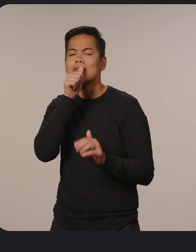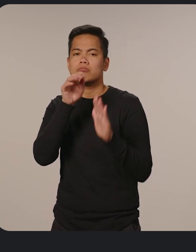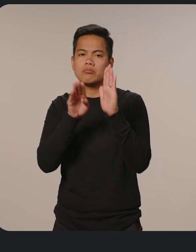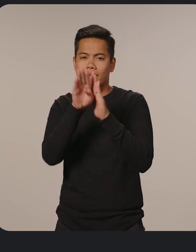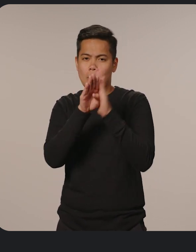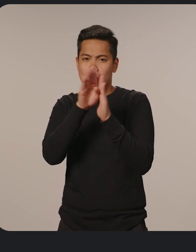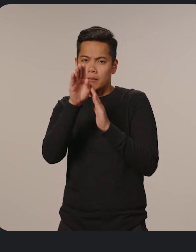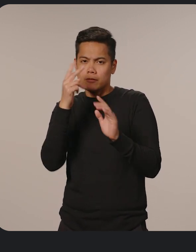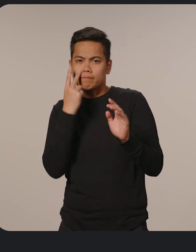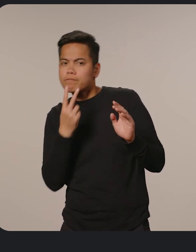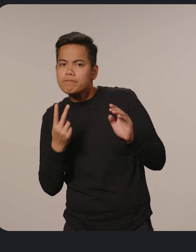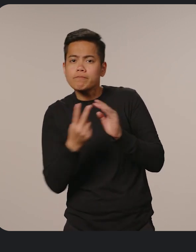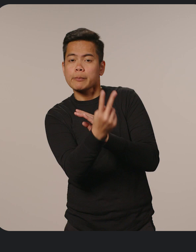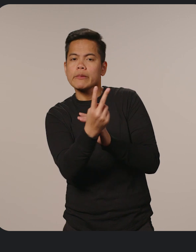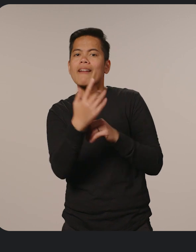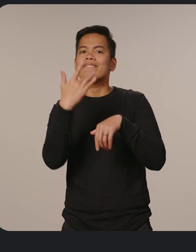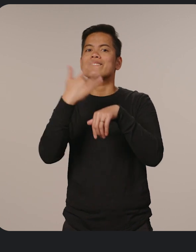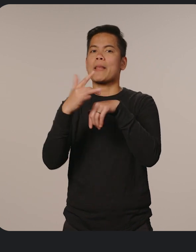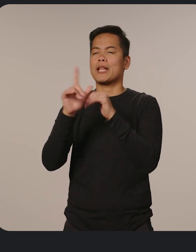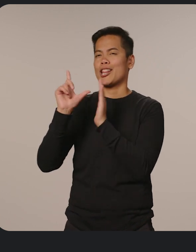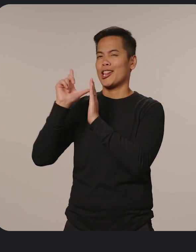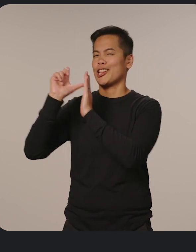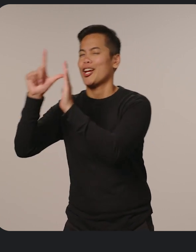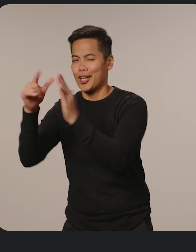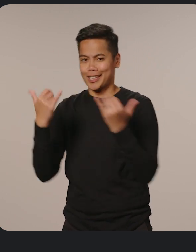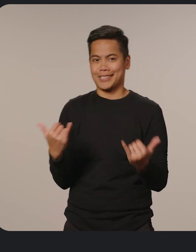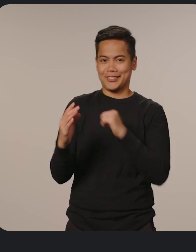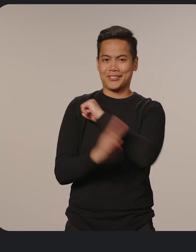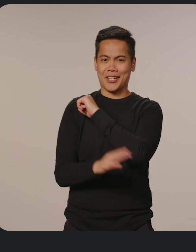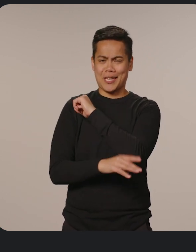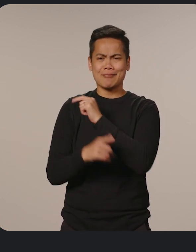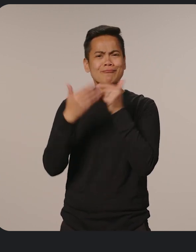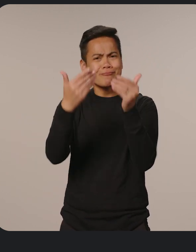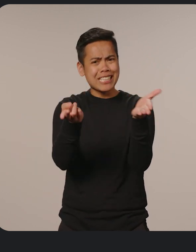You can sign up today and get notified when the developer preview is available.